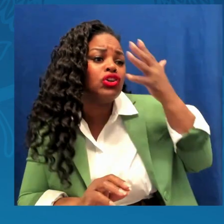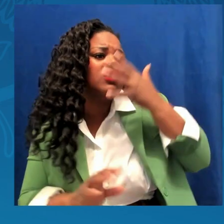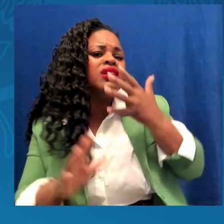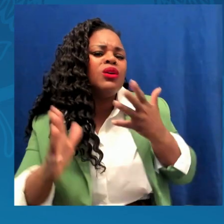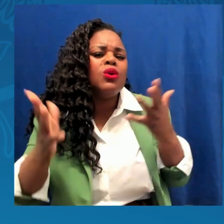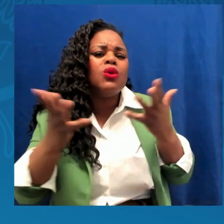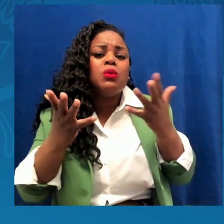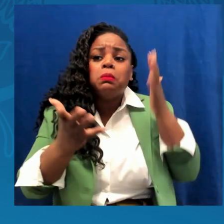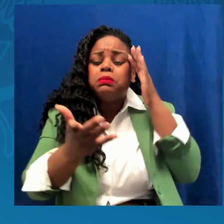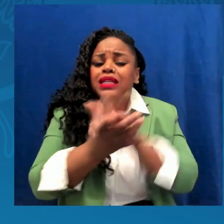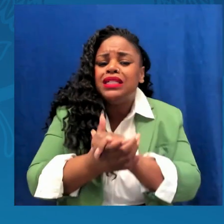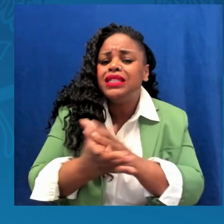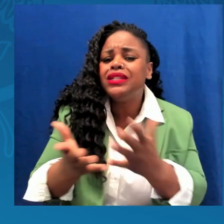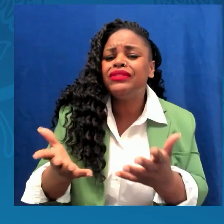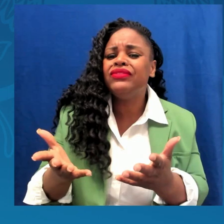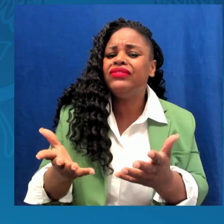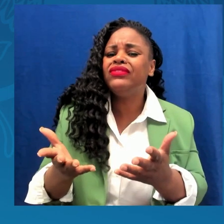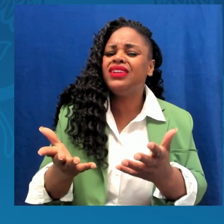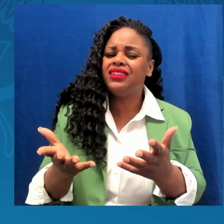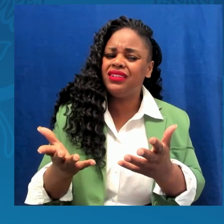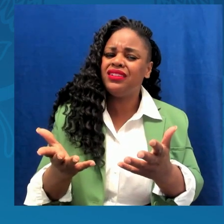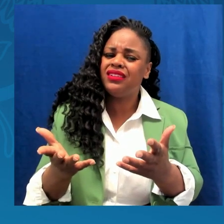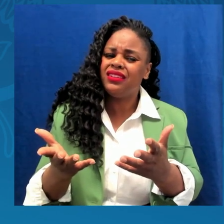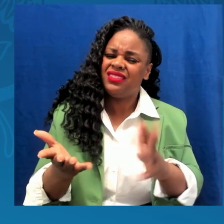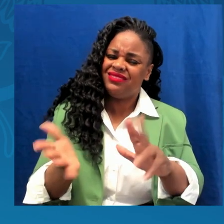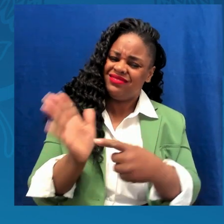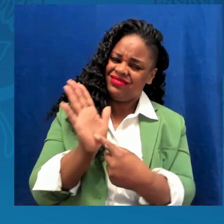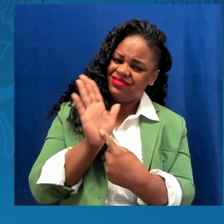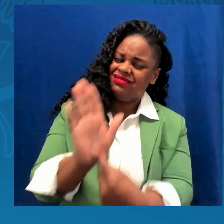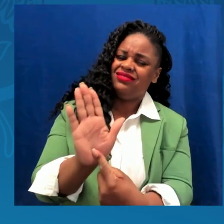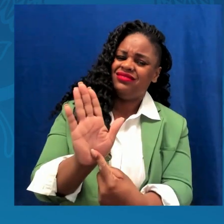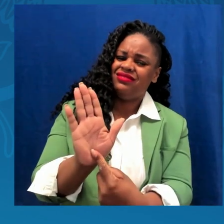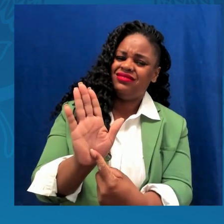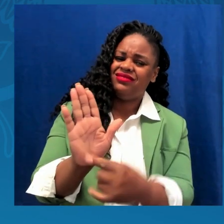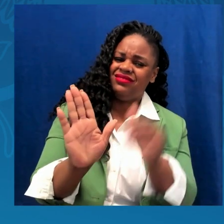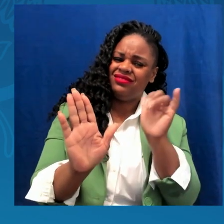That represents the core promise of our ongoing commitment to HBCUs